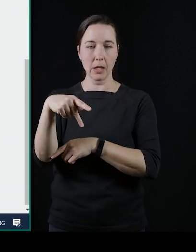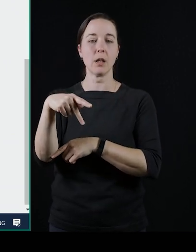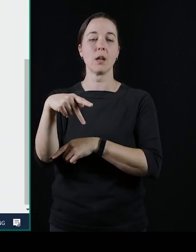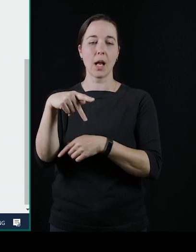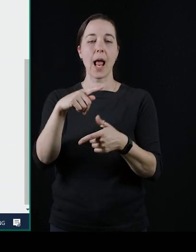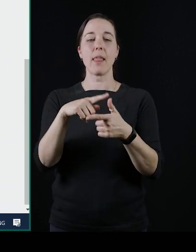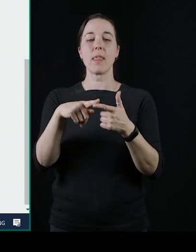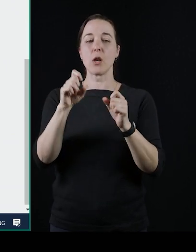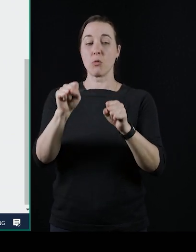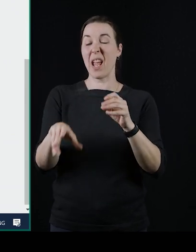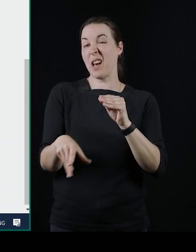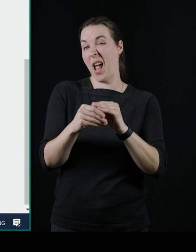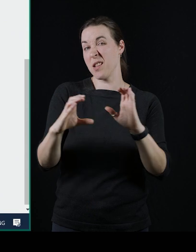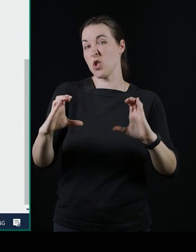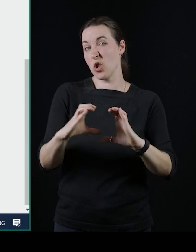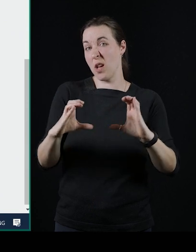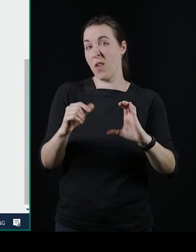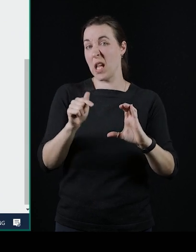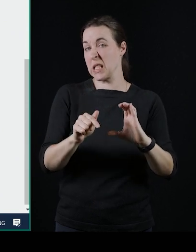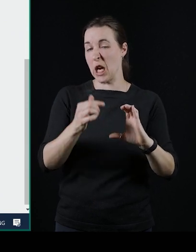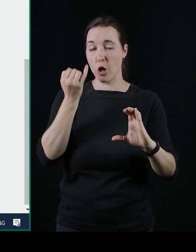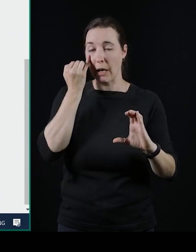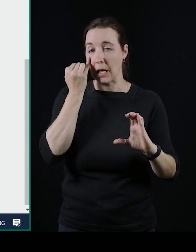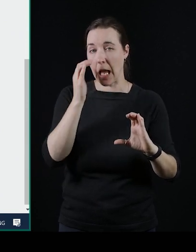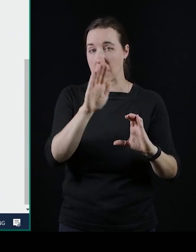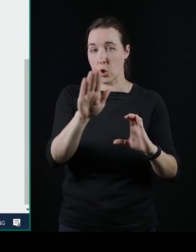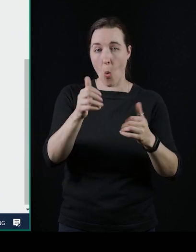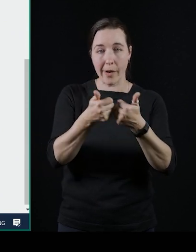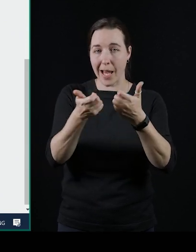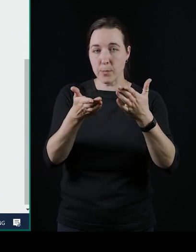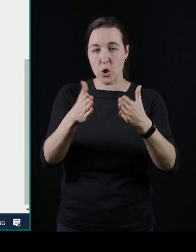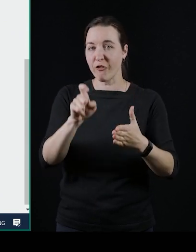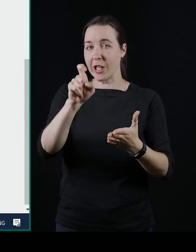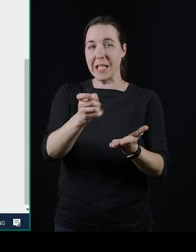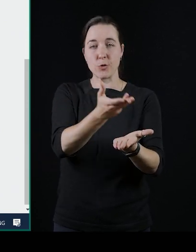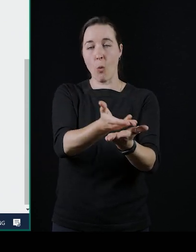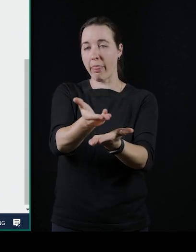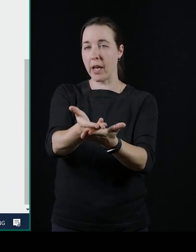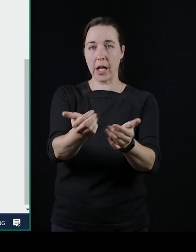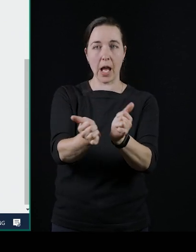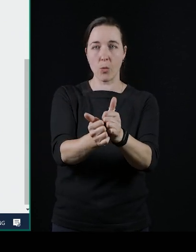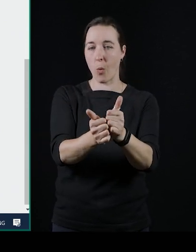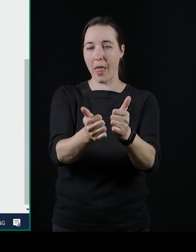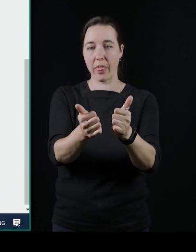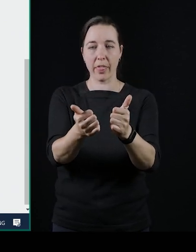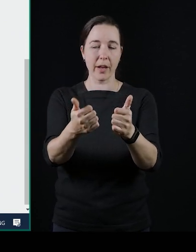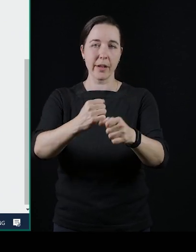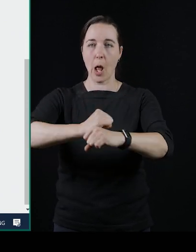You can add certificates here to the build in case your game server needs to authenticate with a map,